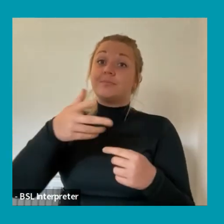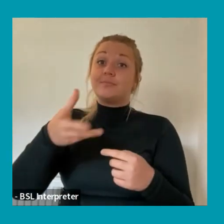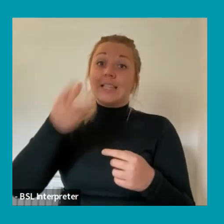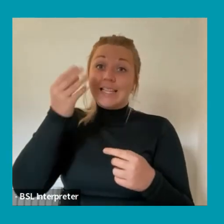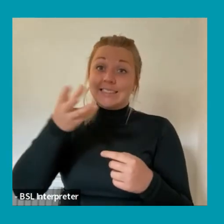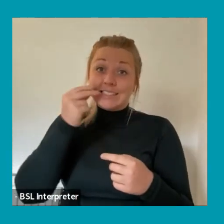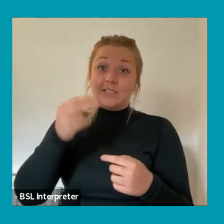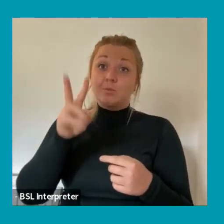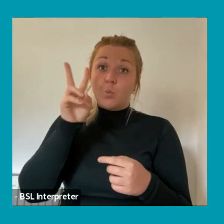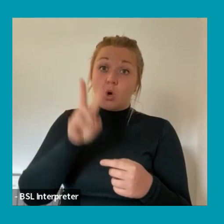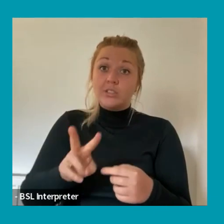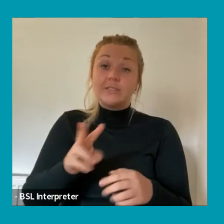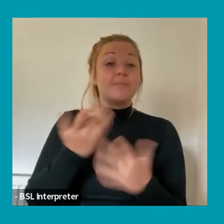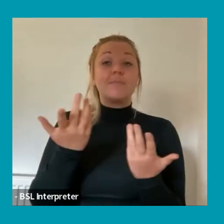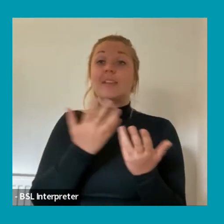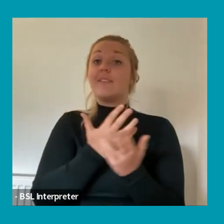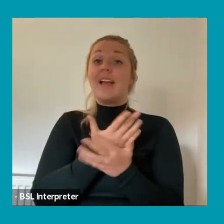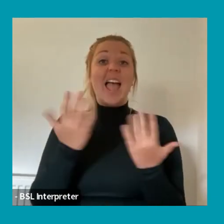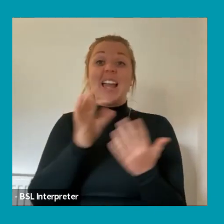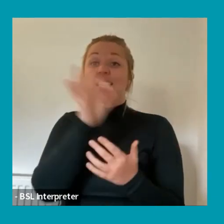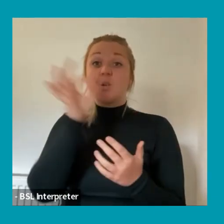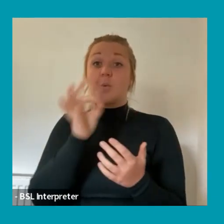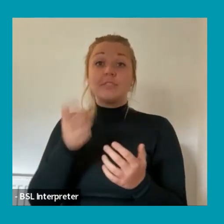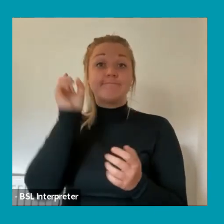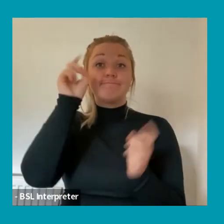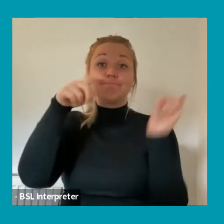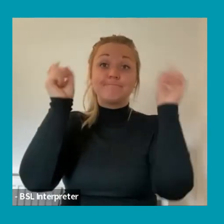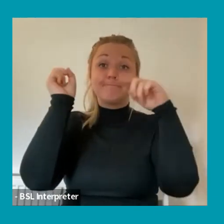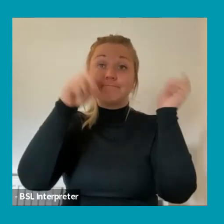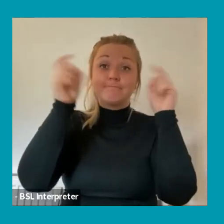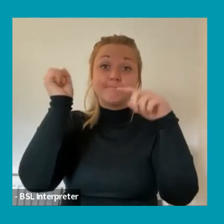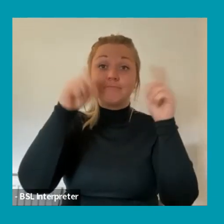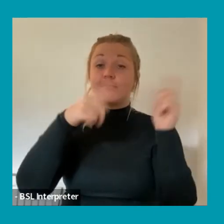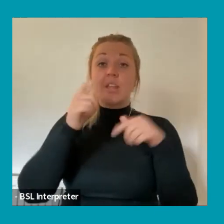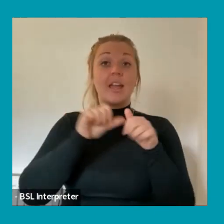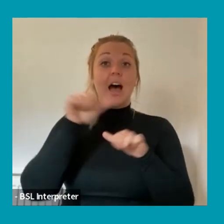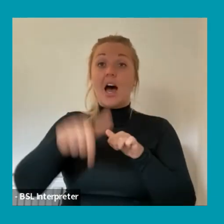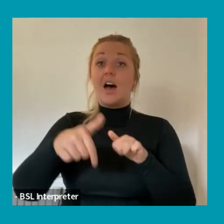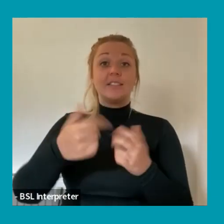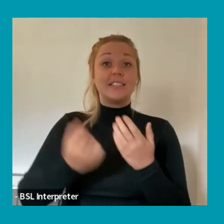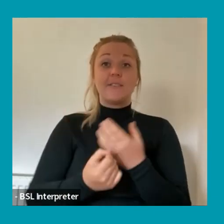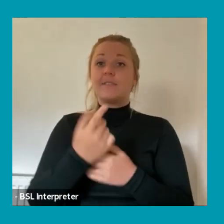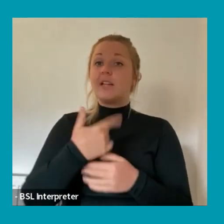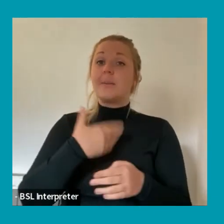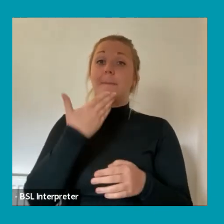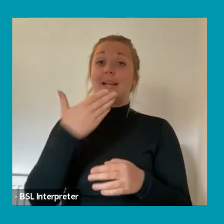If you have any questions that occur to you after this event, then please do contact Evenbreak.